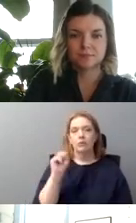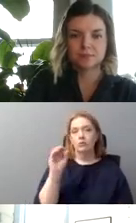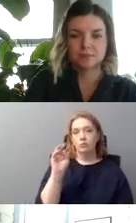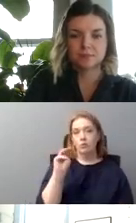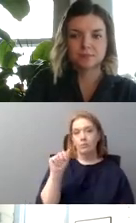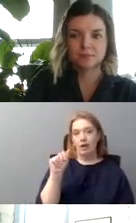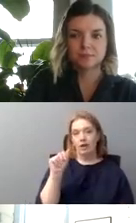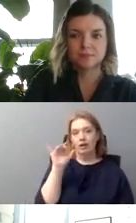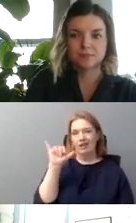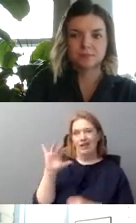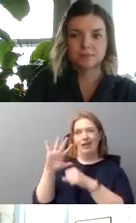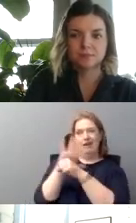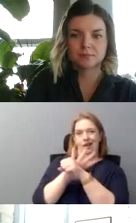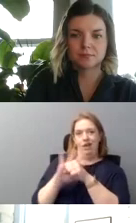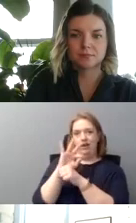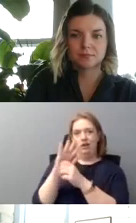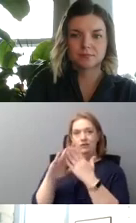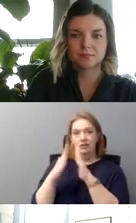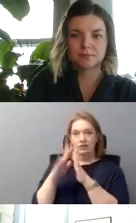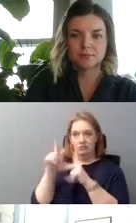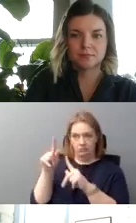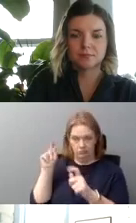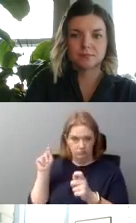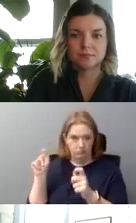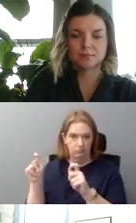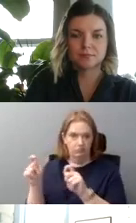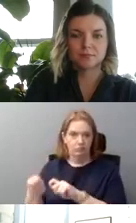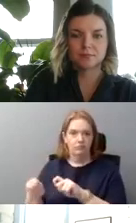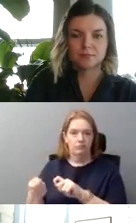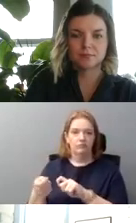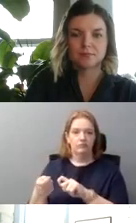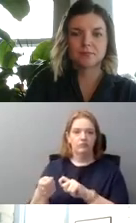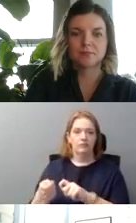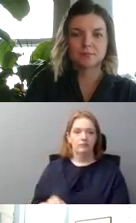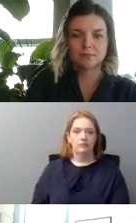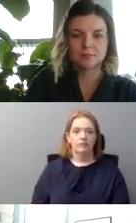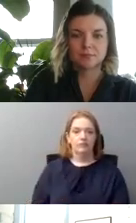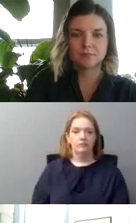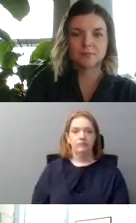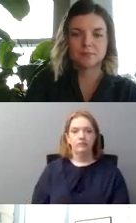that area of the city has changed. How it was kind of like the holder for a lot of conceptual art,